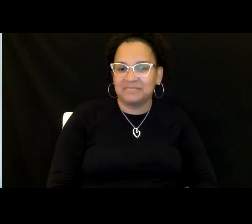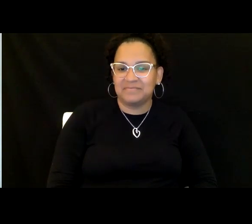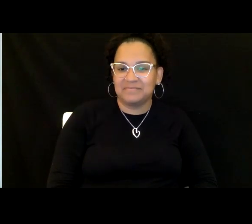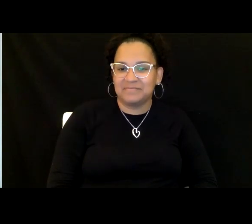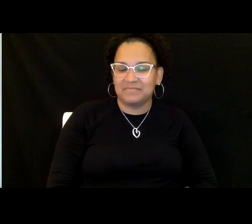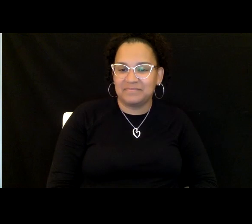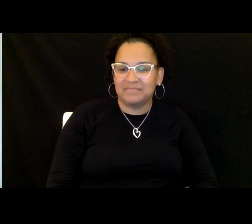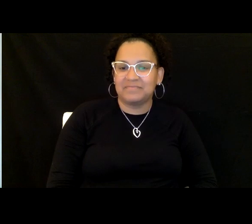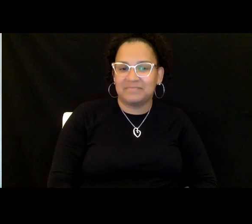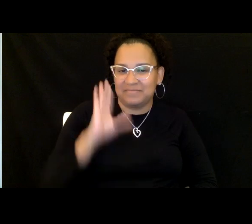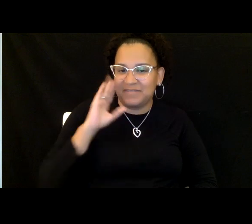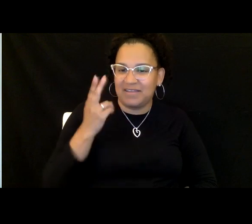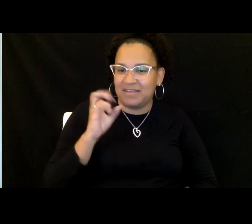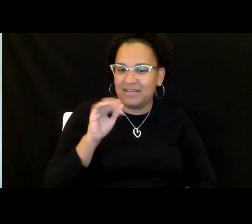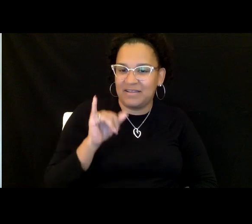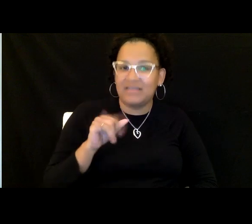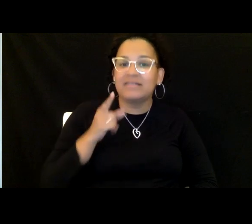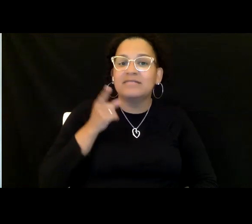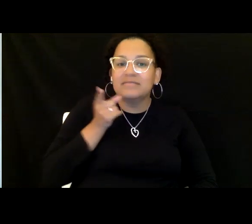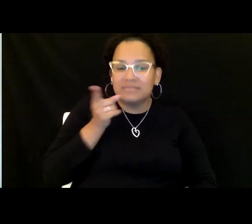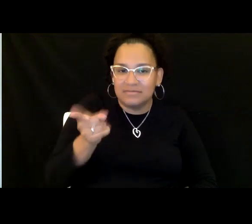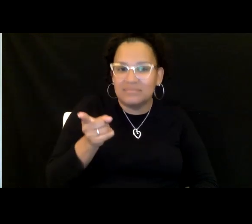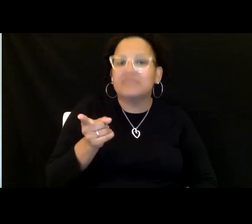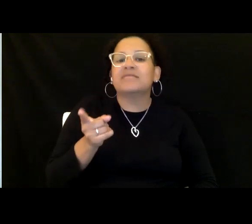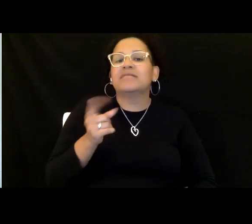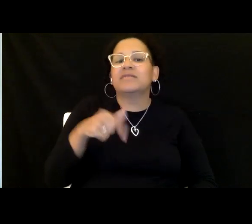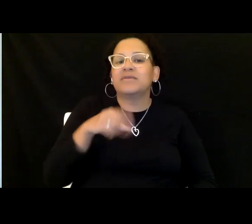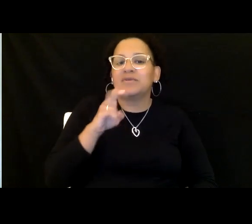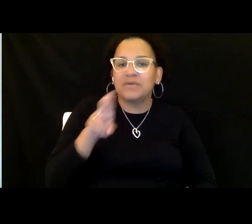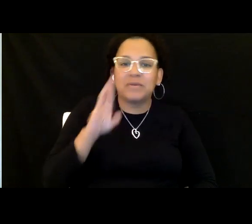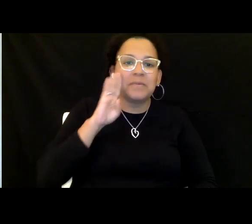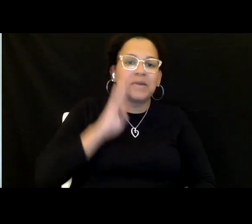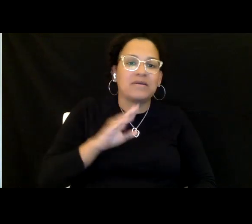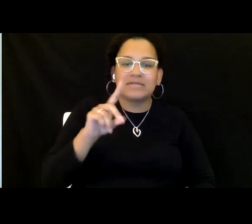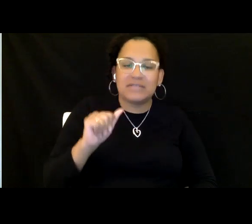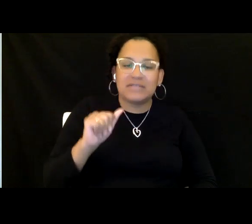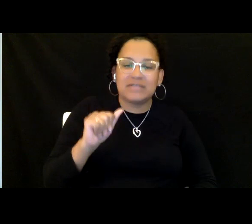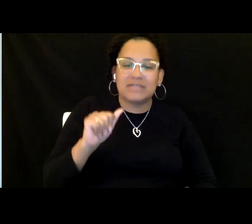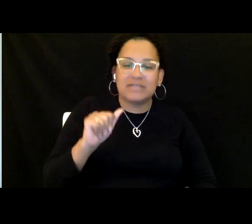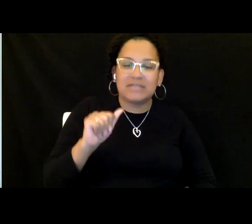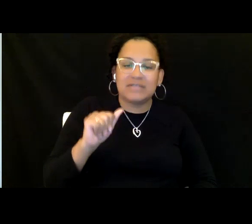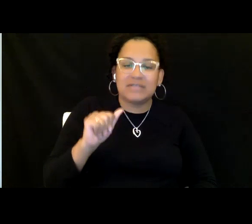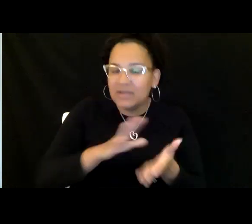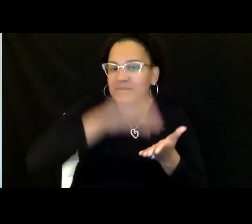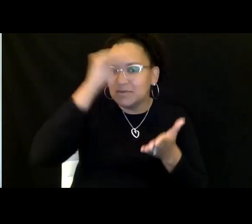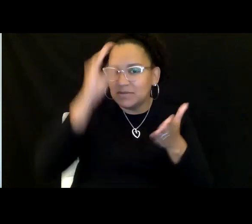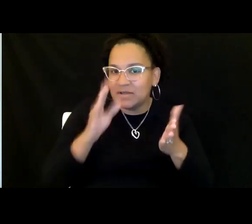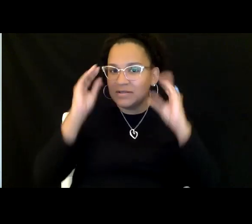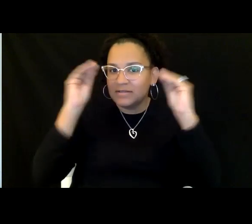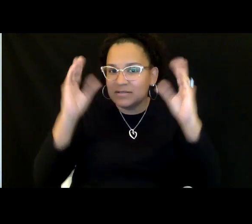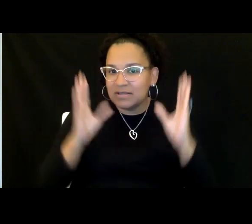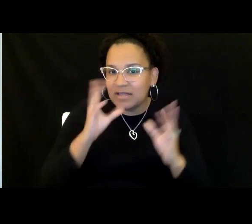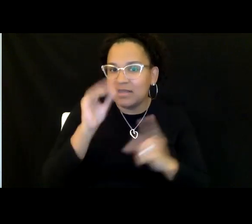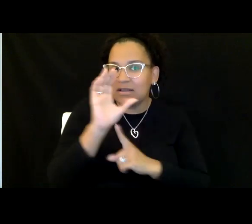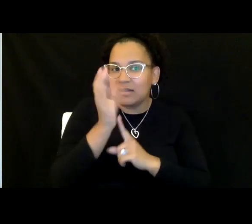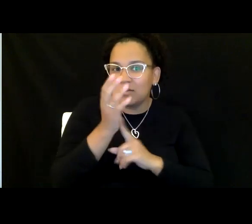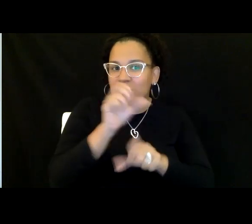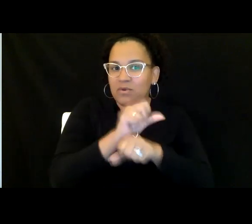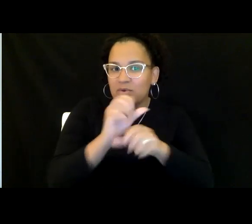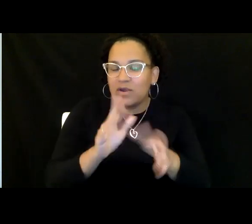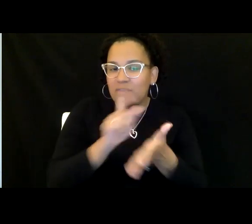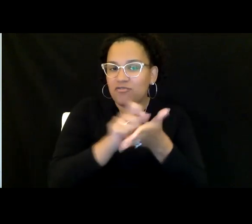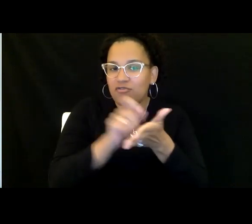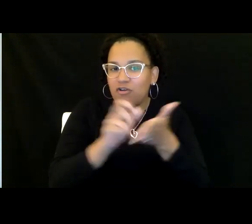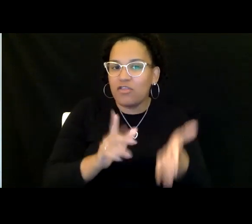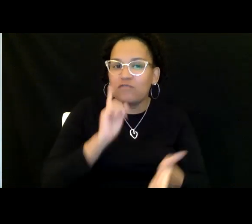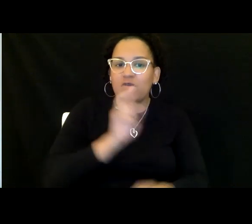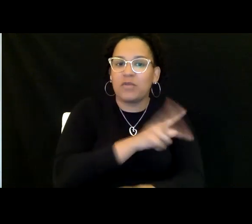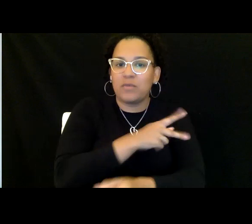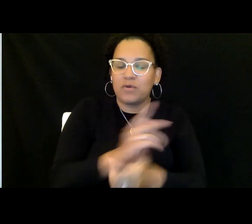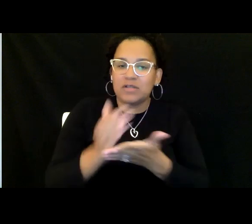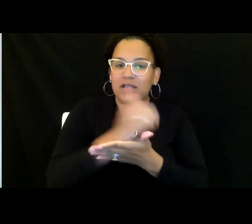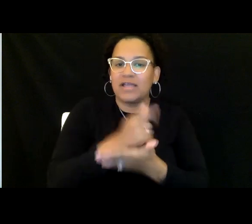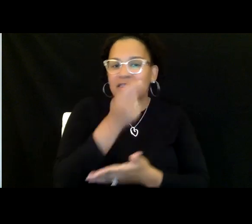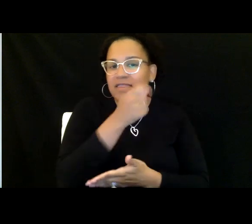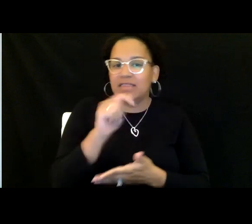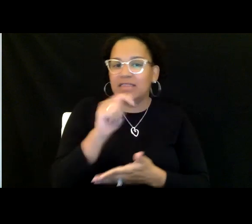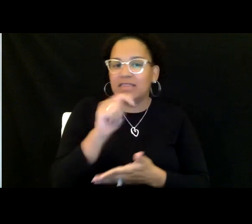Tonya Suther: hi hi Heidi Andrea restrepo rose is a queer brown disabled poet scholar educator and cultural worker and author of the poetry collection the inheritance of haunting.